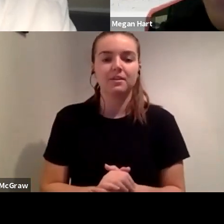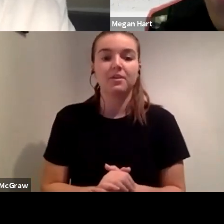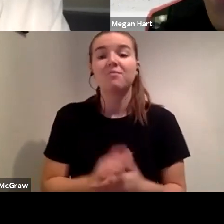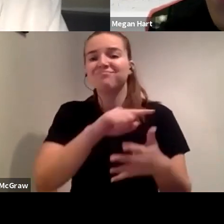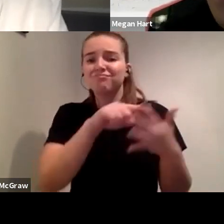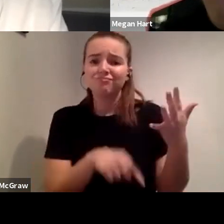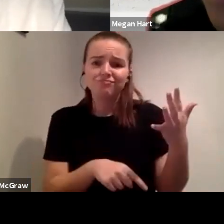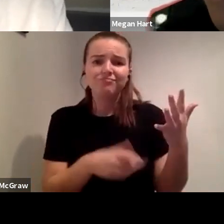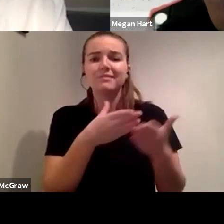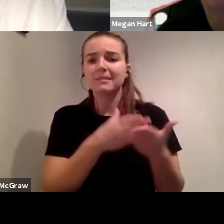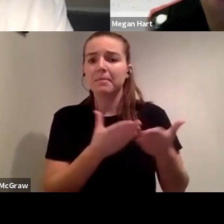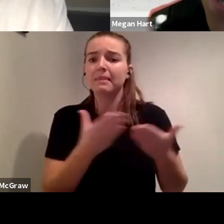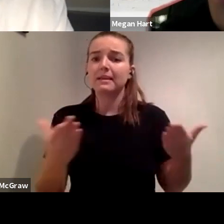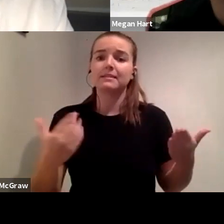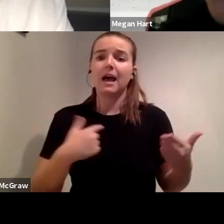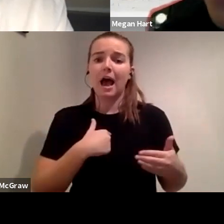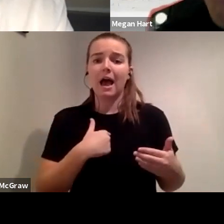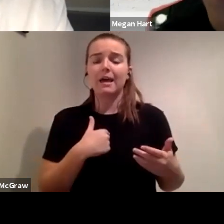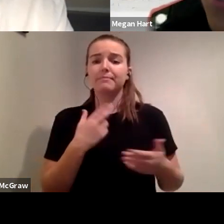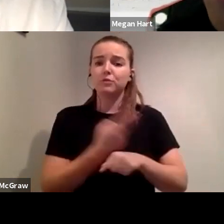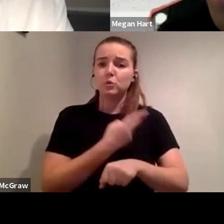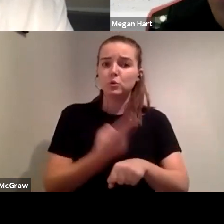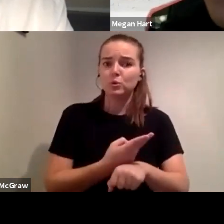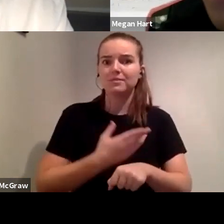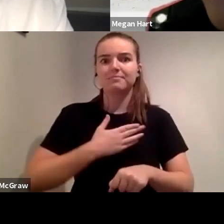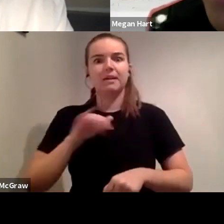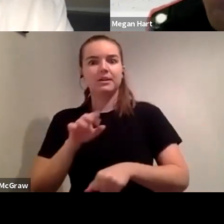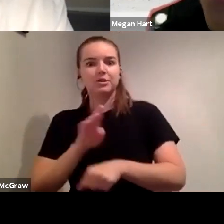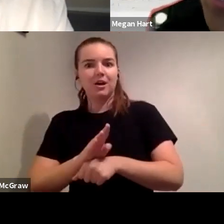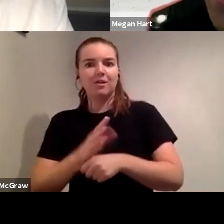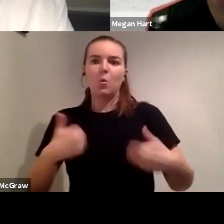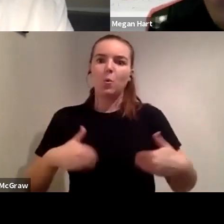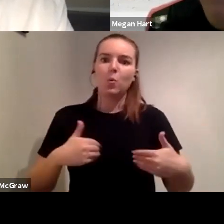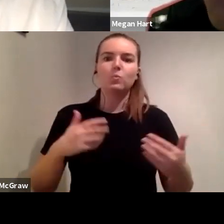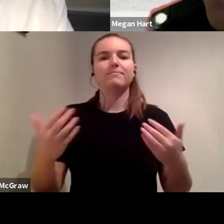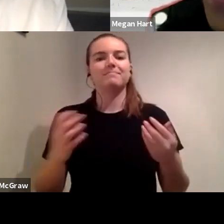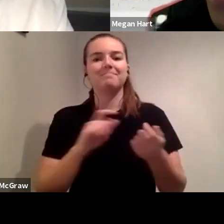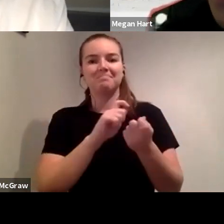Again, a lot of people have that preference as well.